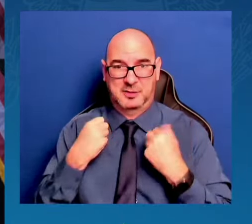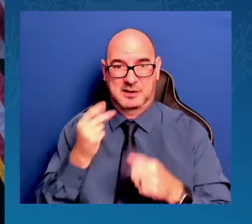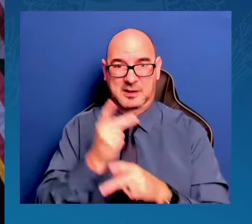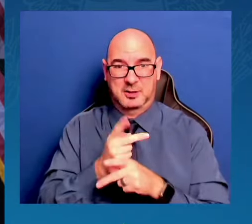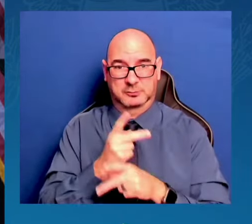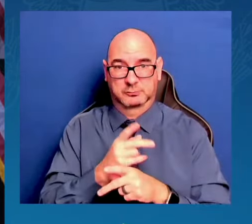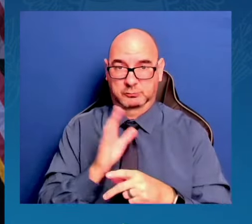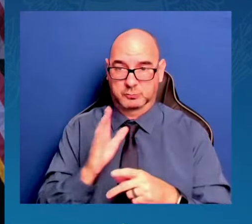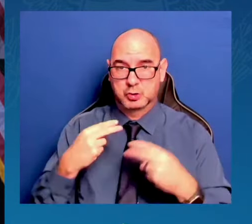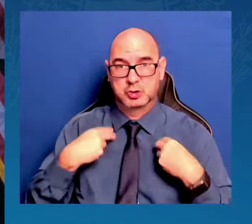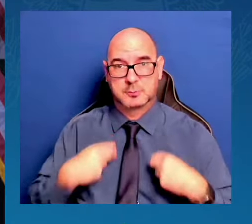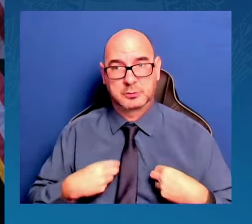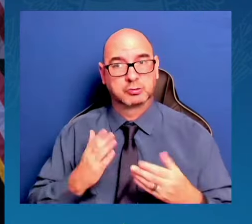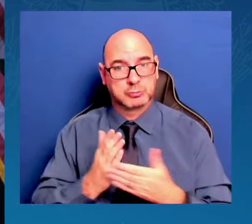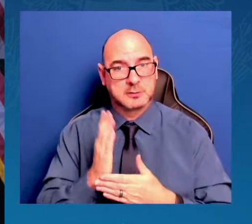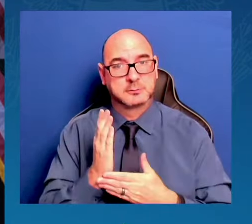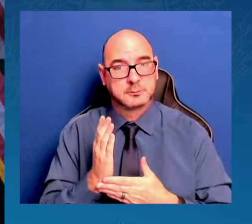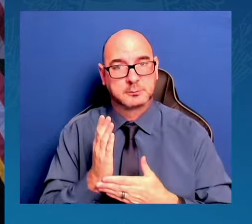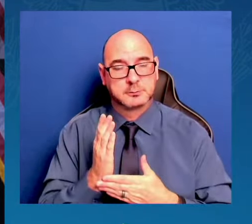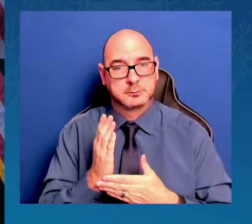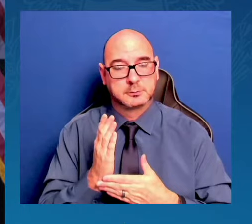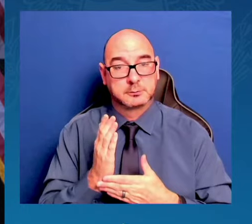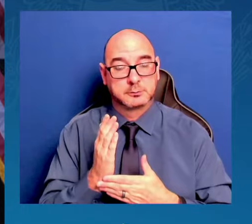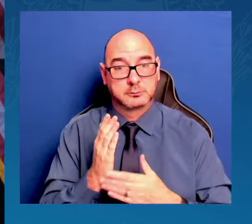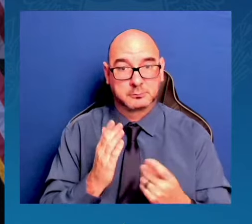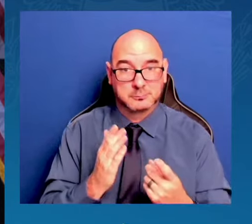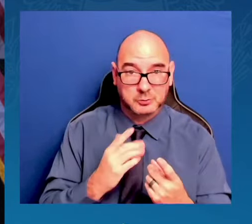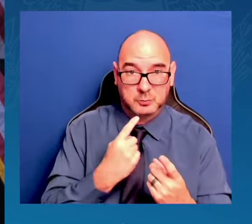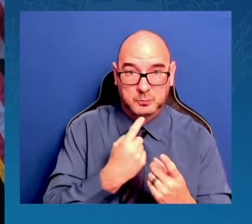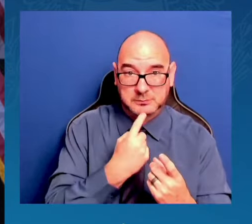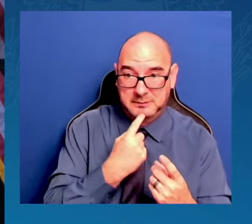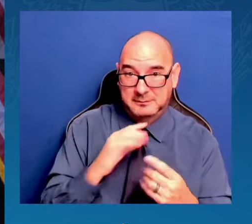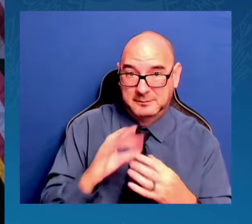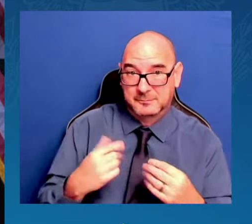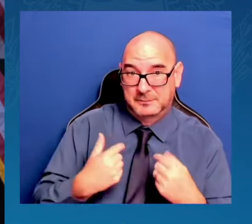say it with me -- Abortion is health care.